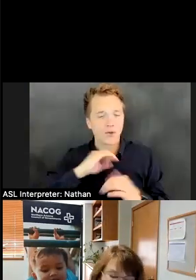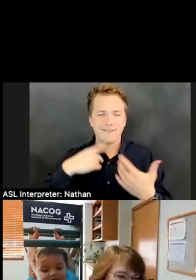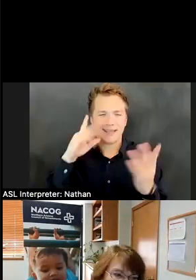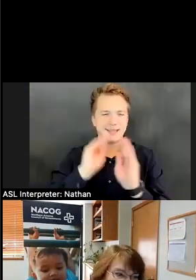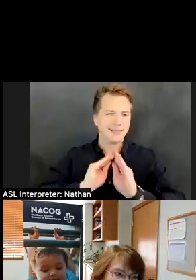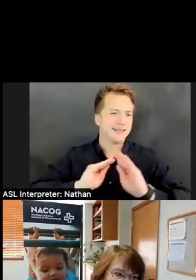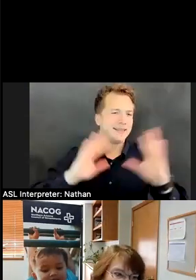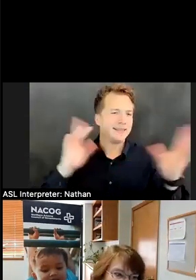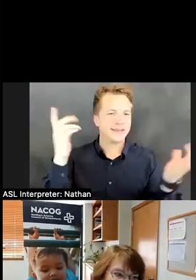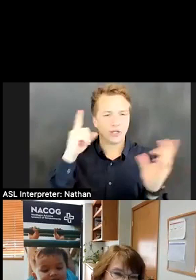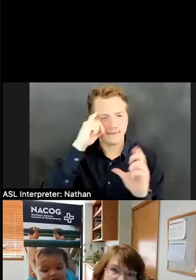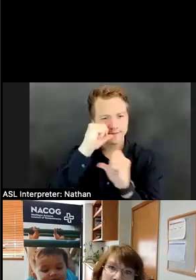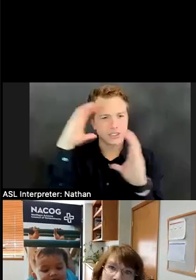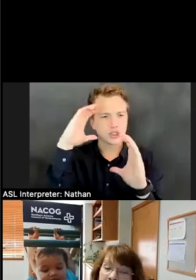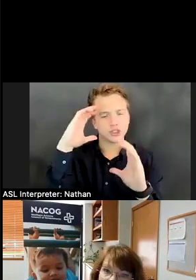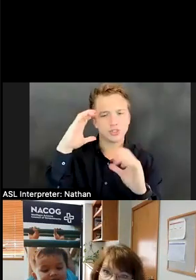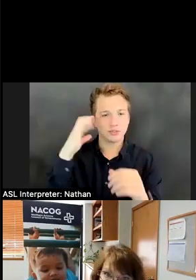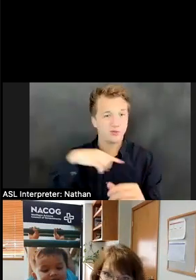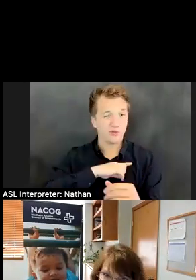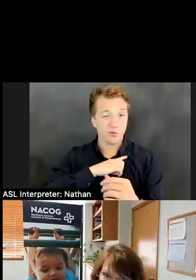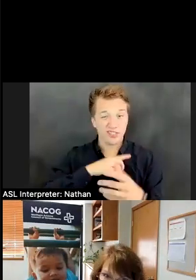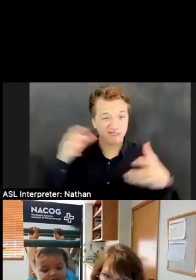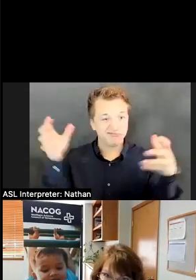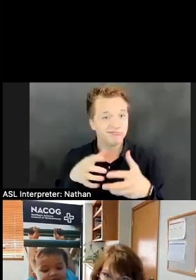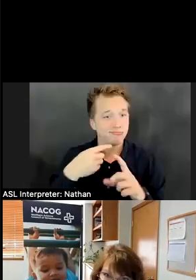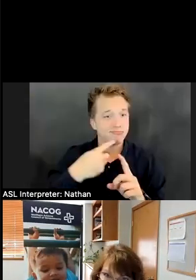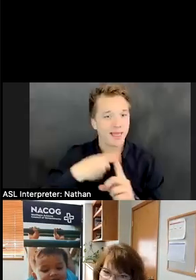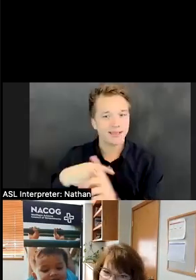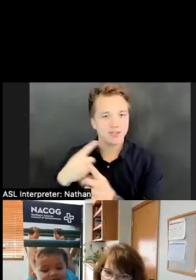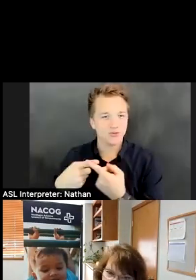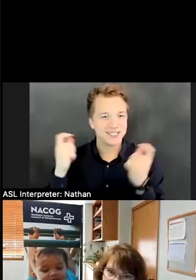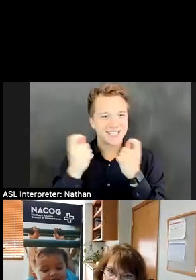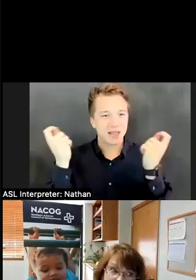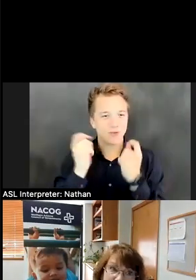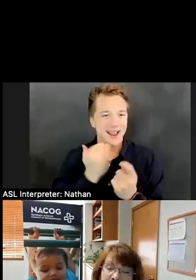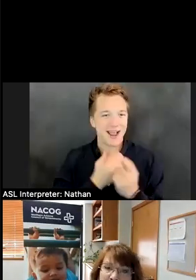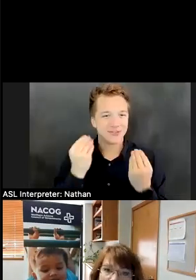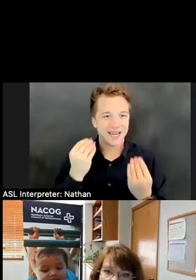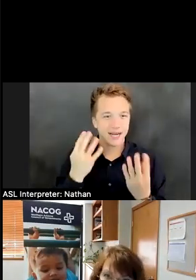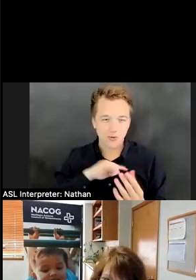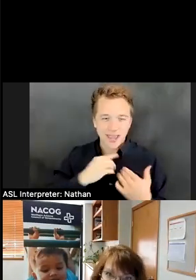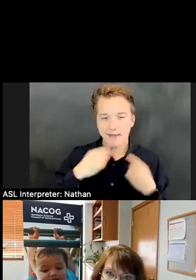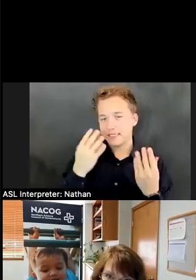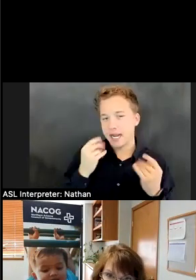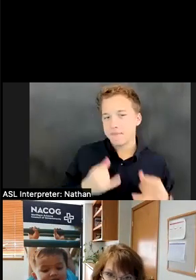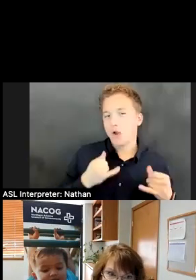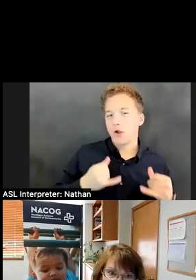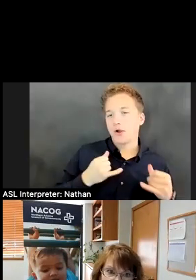We're all together. We meet monthly to celebrate our data. We have data parties. The logic model is now a part of that.